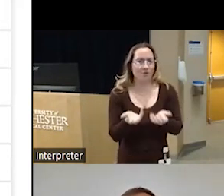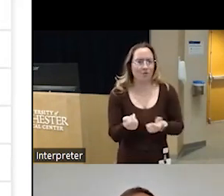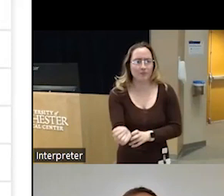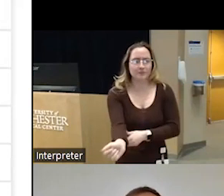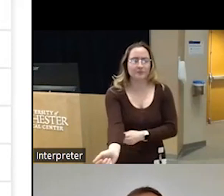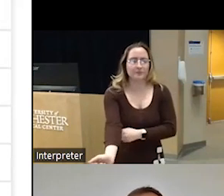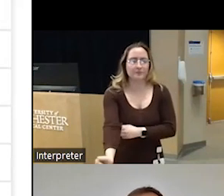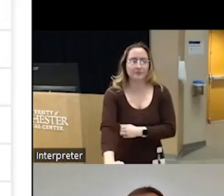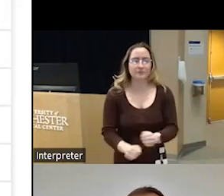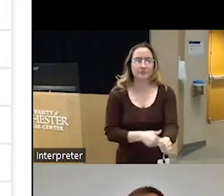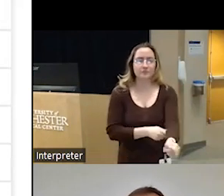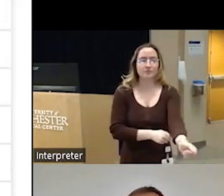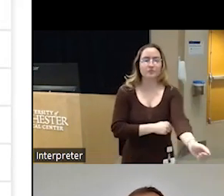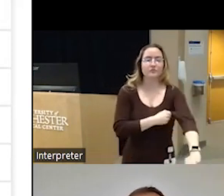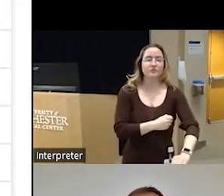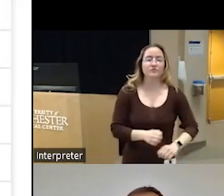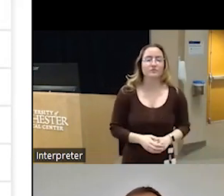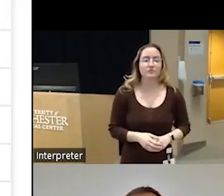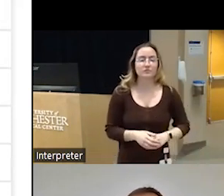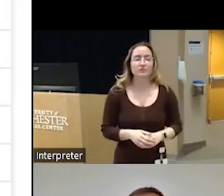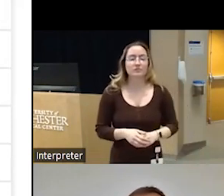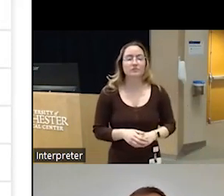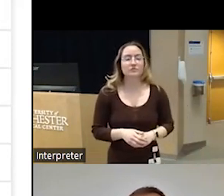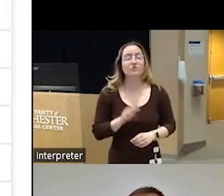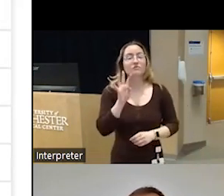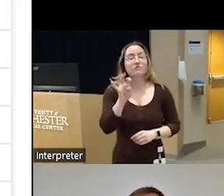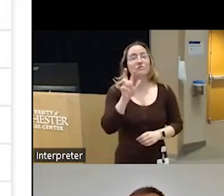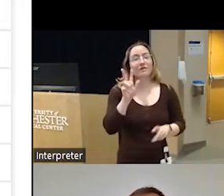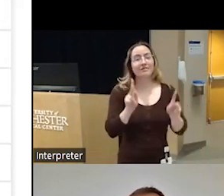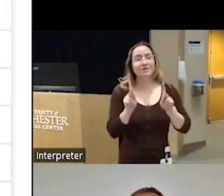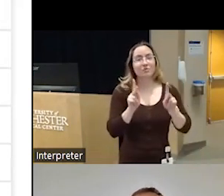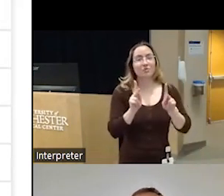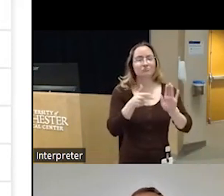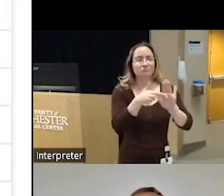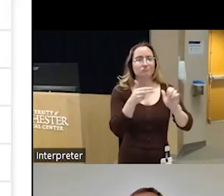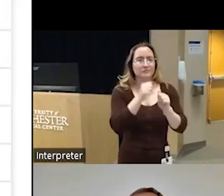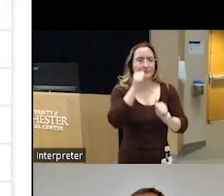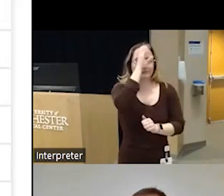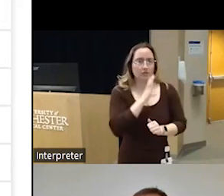Here is a study of 435 people with schizophrenia where they were asked on a